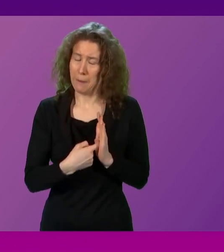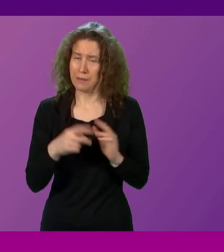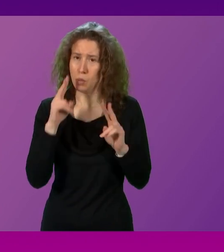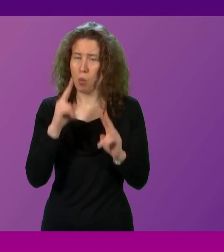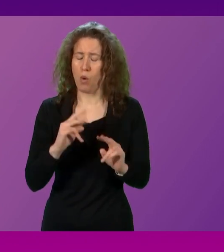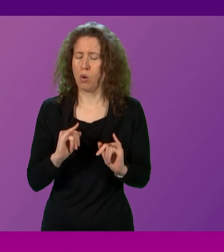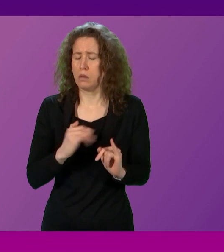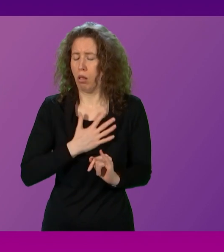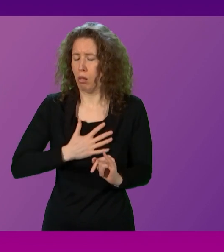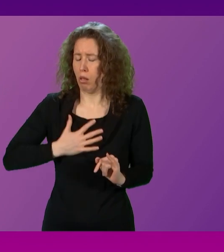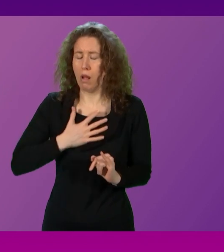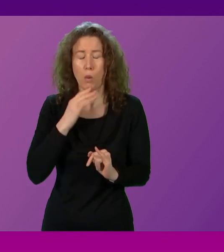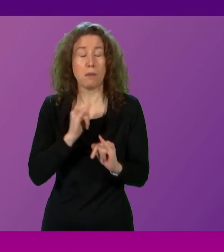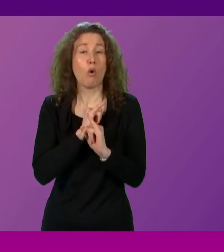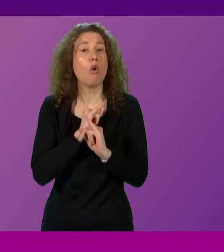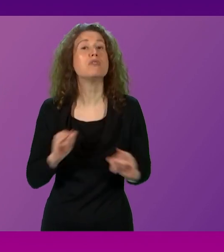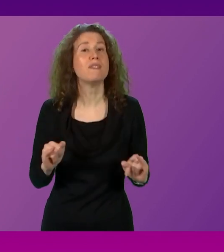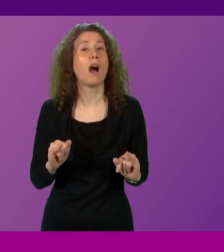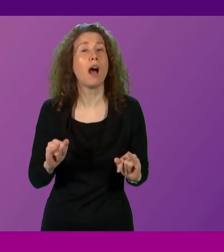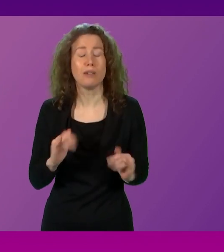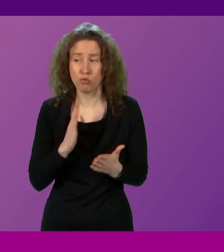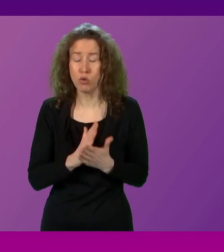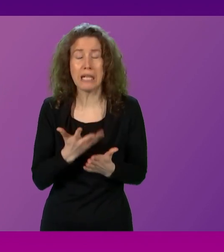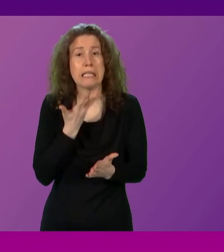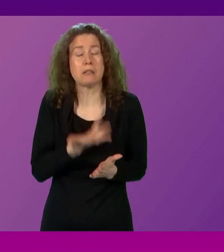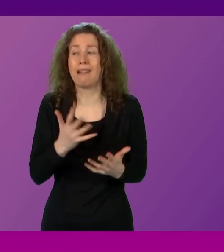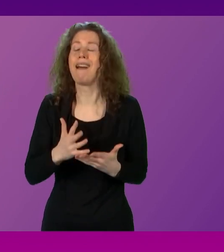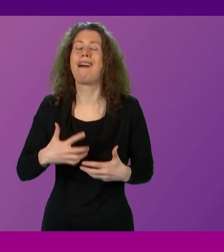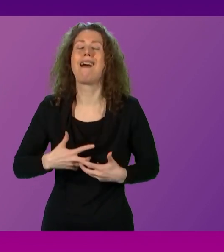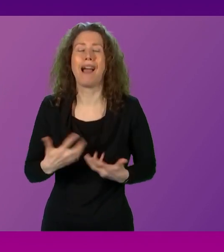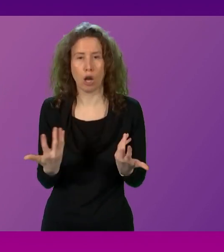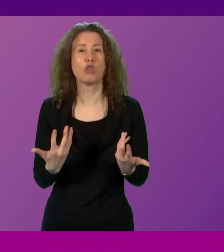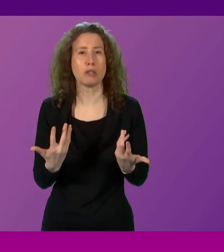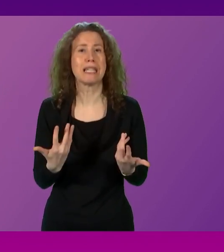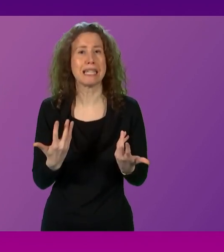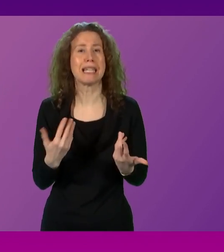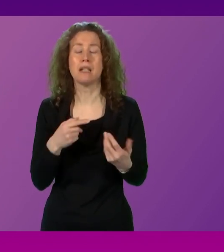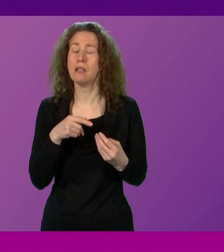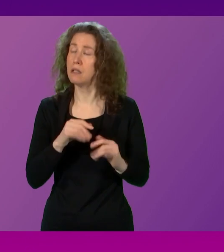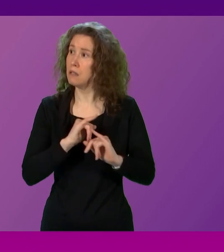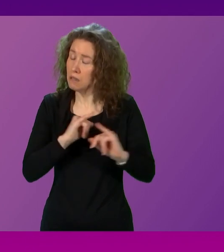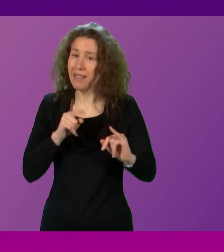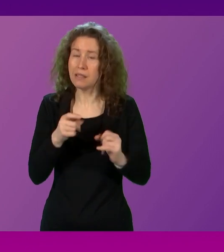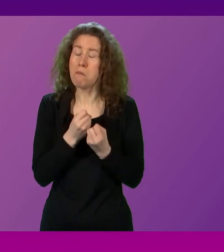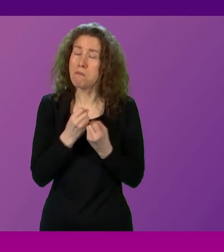will be as horrified, disgusted and angry about the issue as I am. It is a multimillion-pound pet